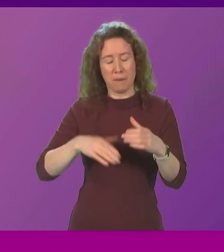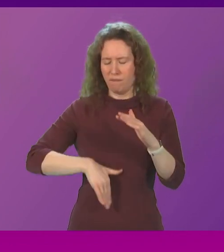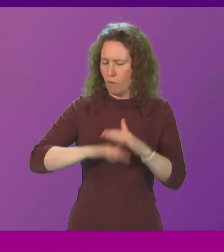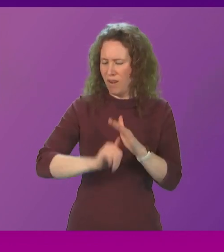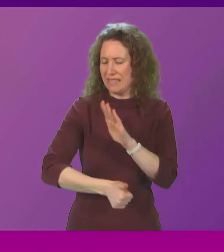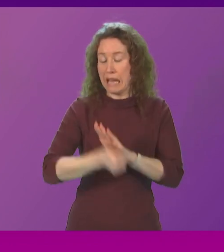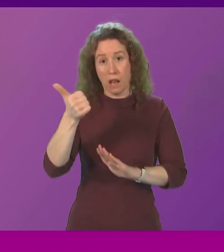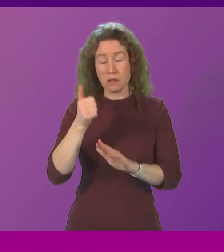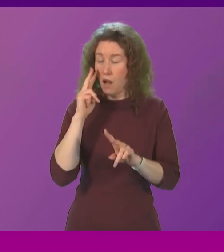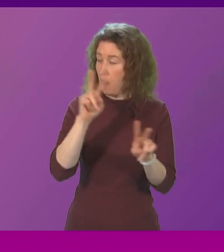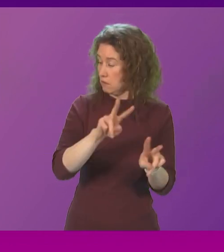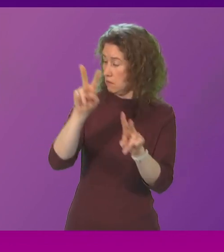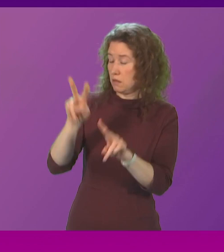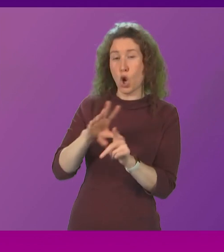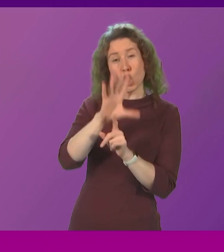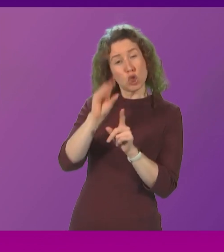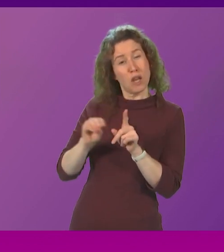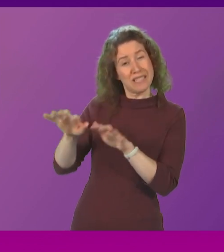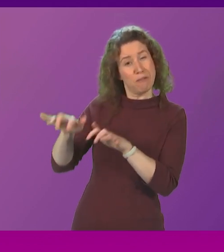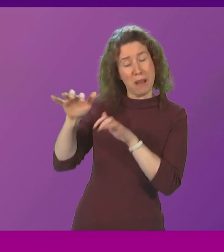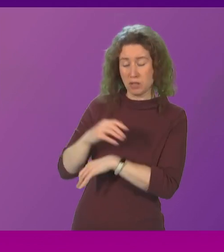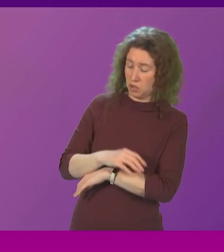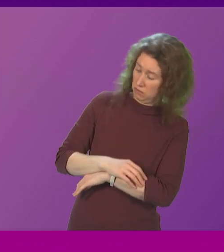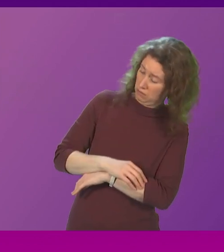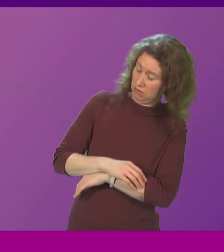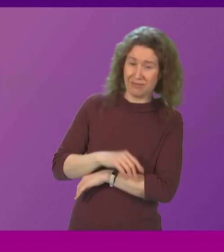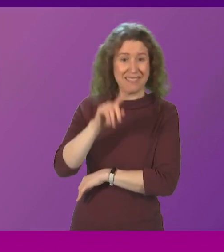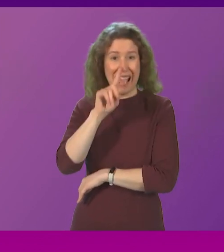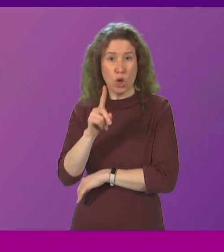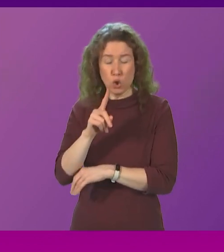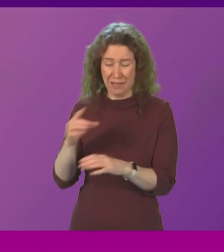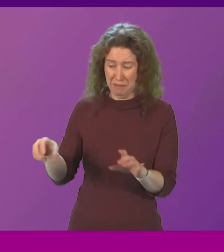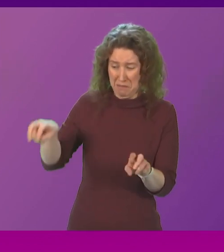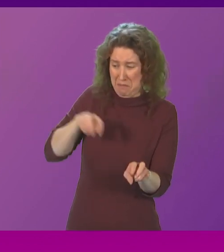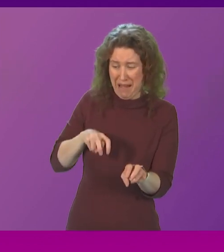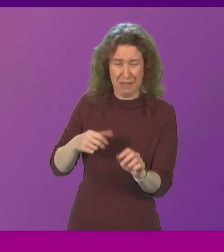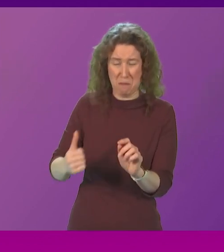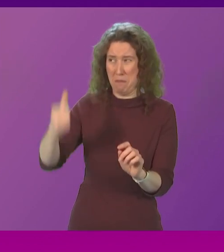of talent. When I look across to the Conservative benches, they would not even make it on to my subs bench, Presiding Officer.